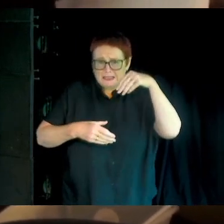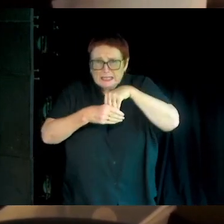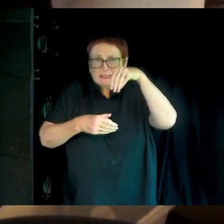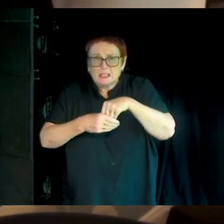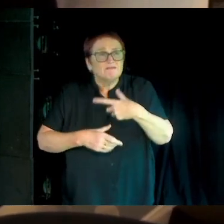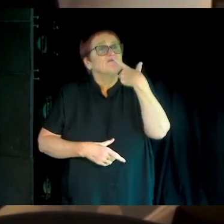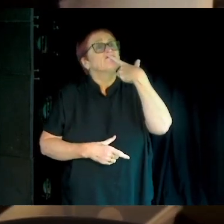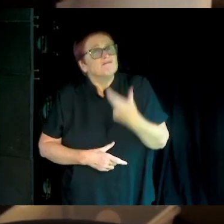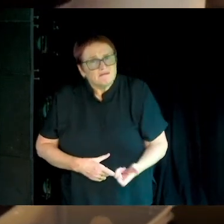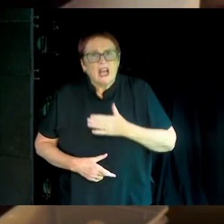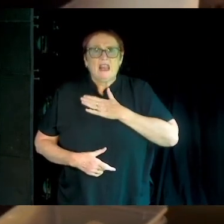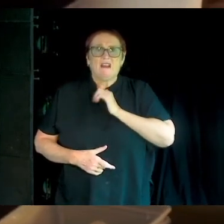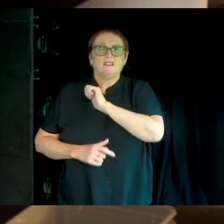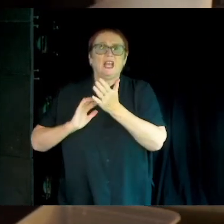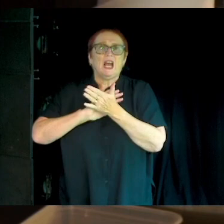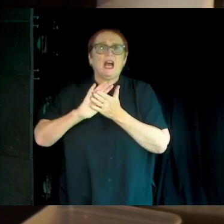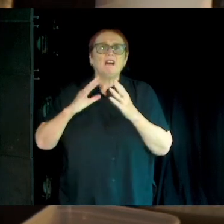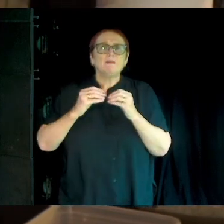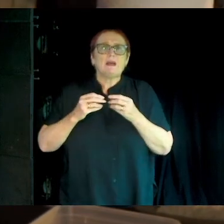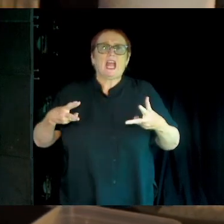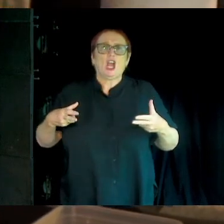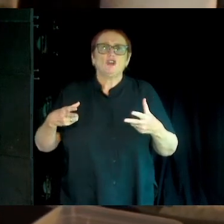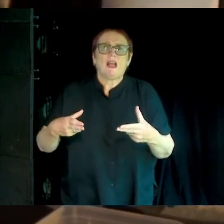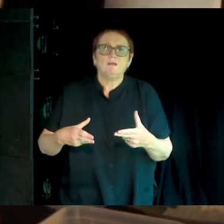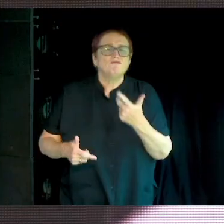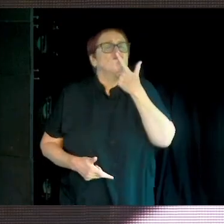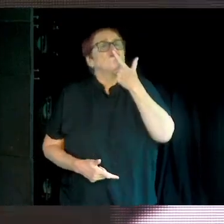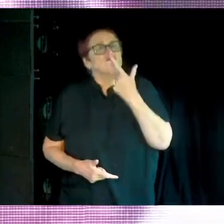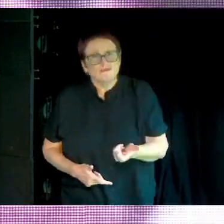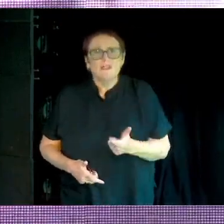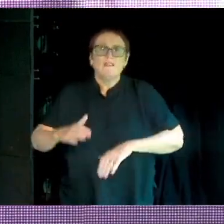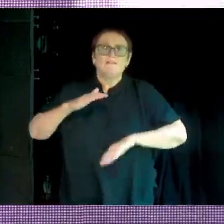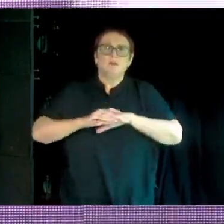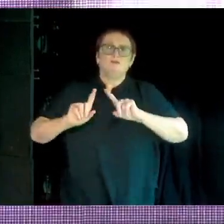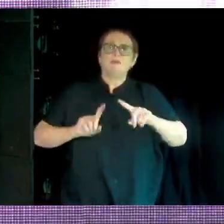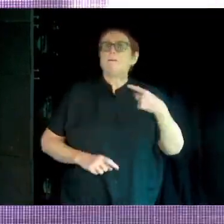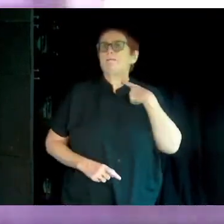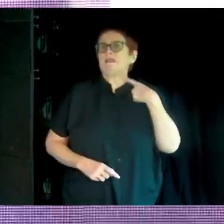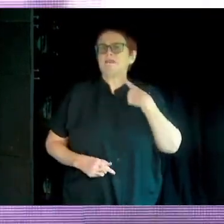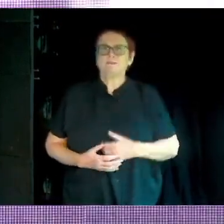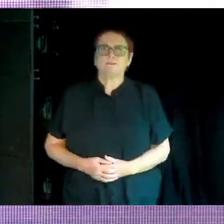good Harvey Bay crab mud crab because they are very very full so put that one in the colander